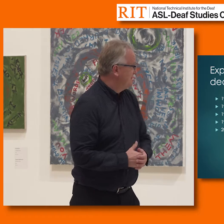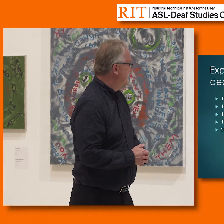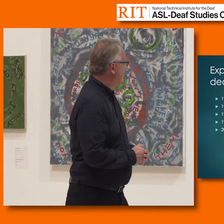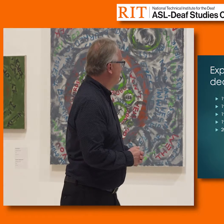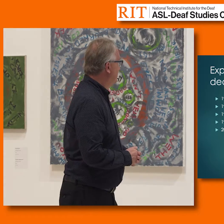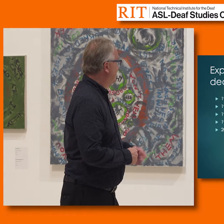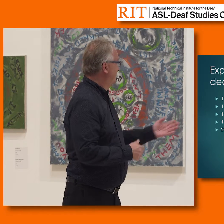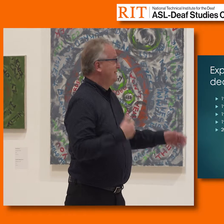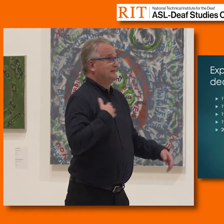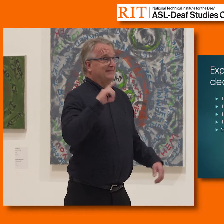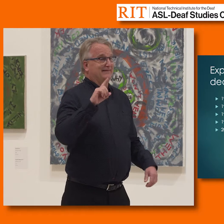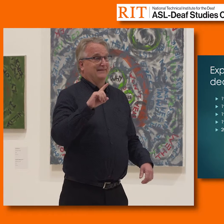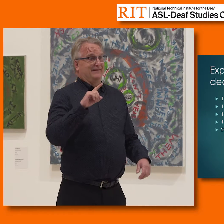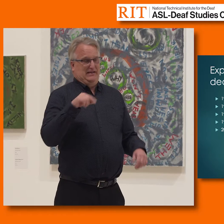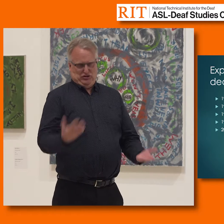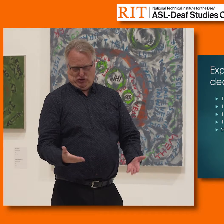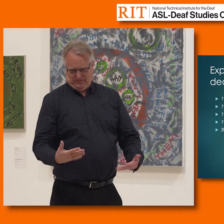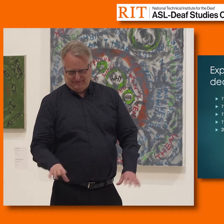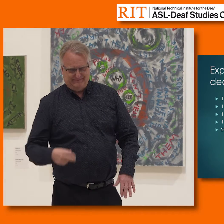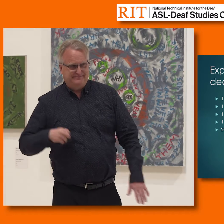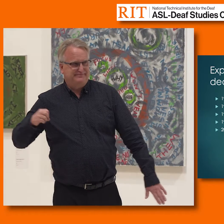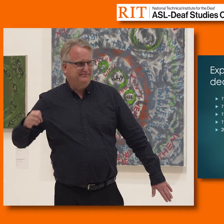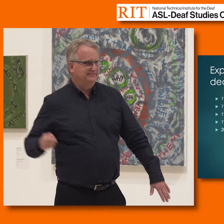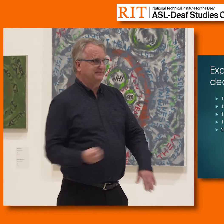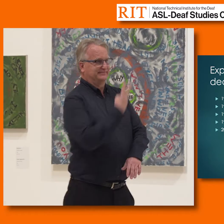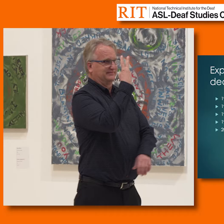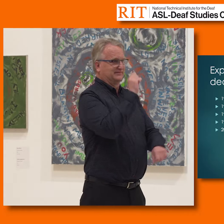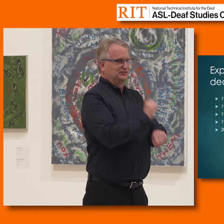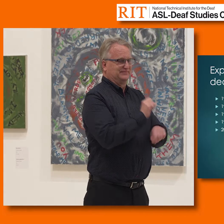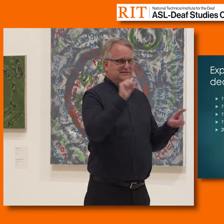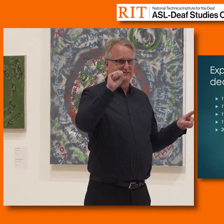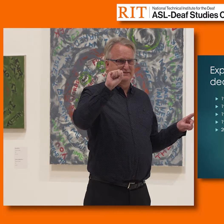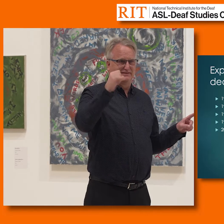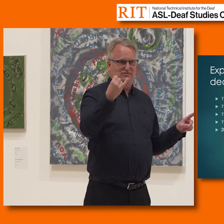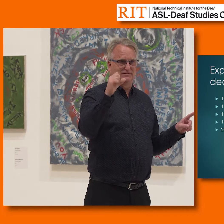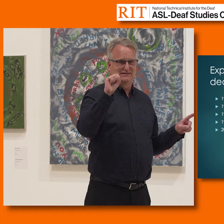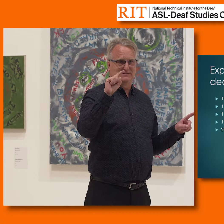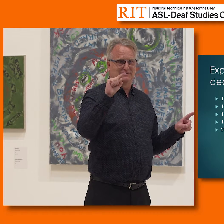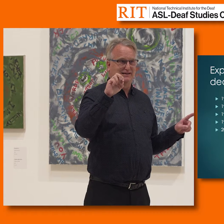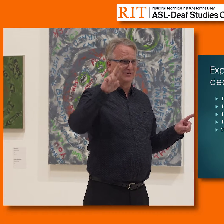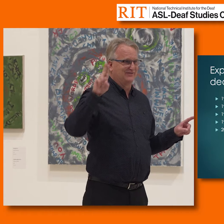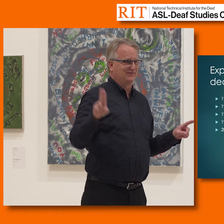And so, eventually, I graduated with my PhD... and then I decided to move on,